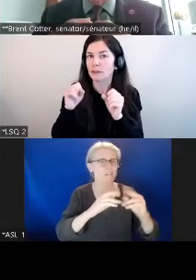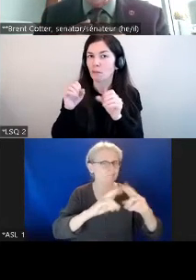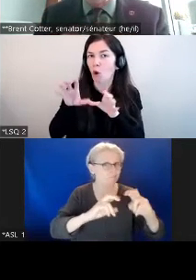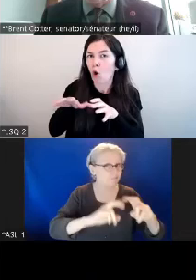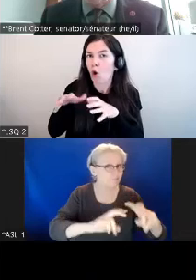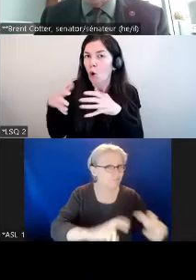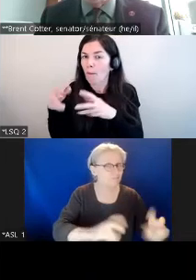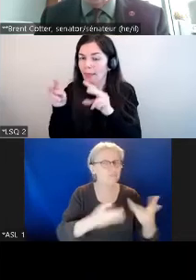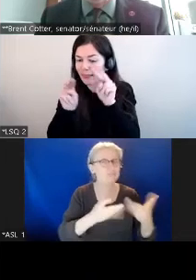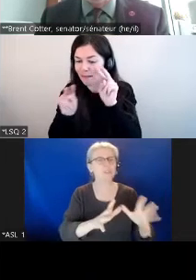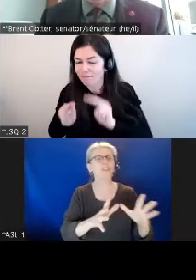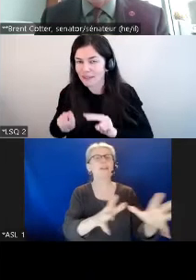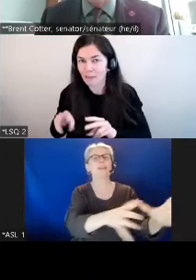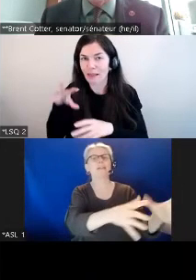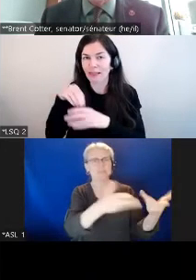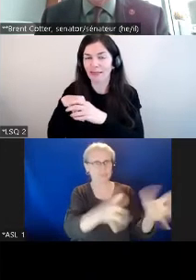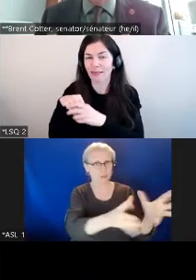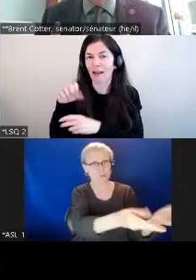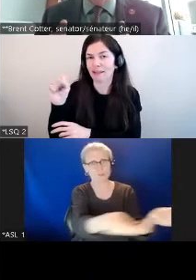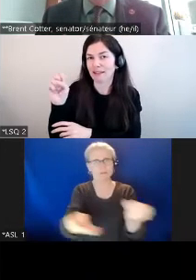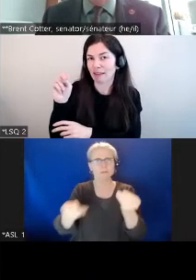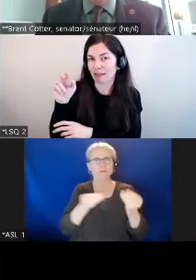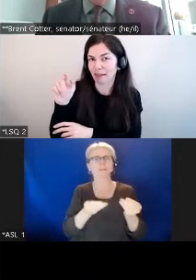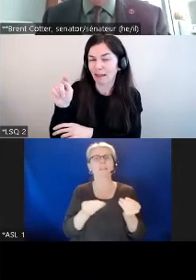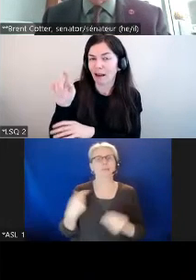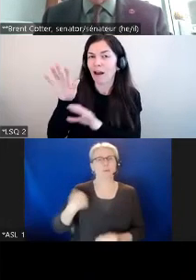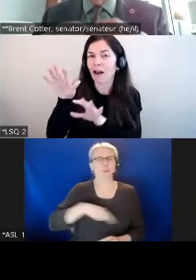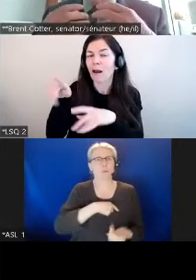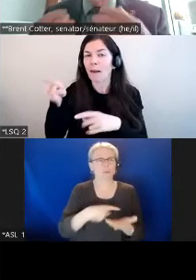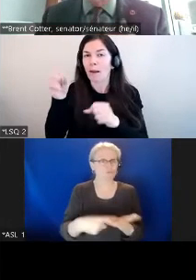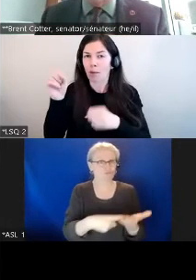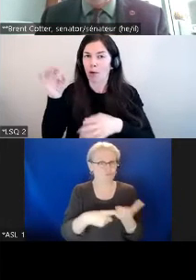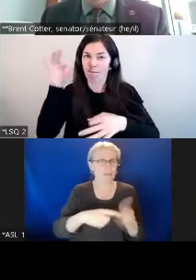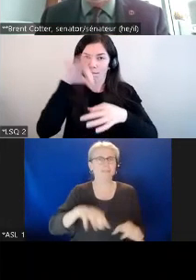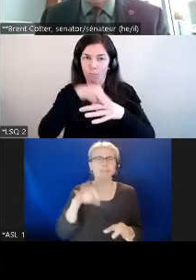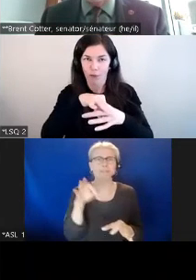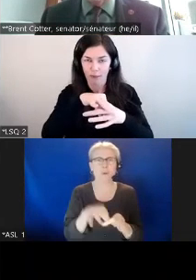WE WOULD HAVE A CHANCE TO VOTE ON IT. IN THE EVENT WE WOULD ALSO VOTE YES,